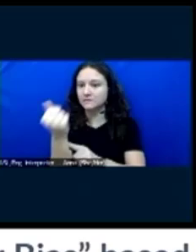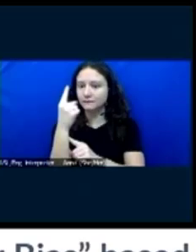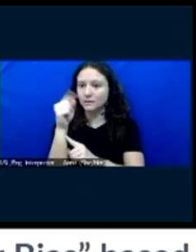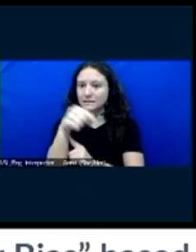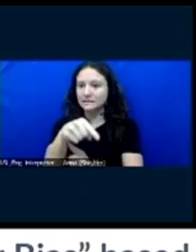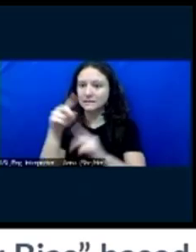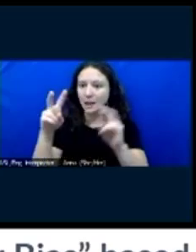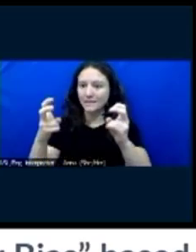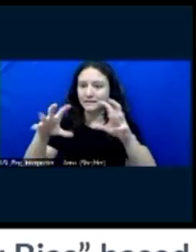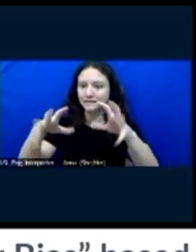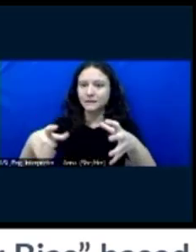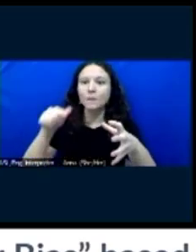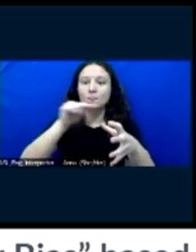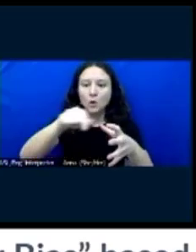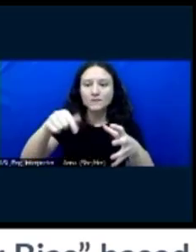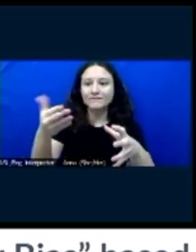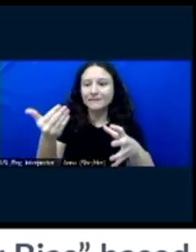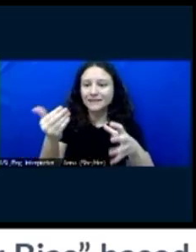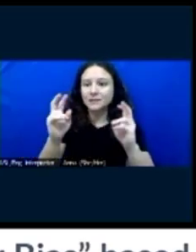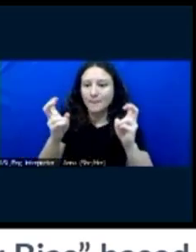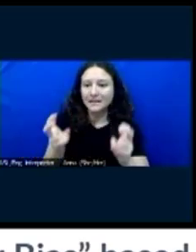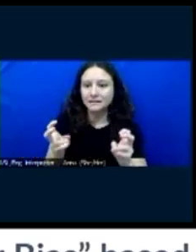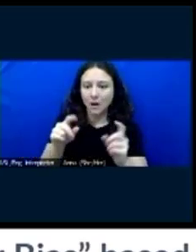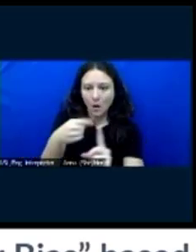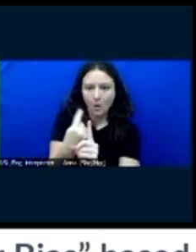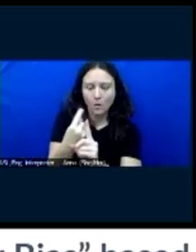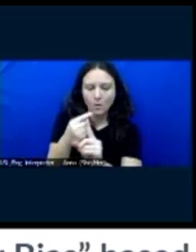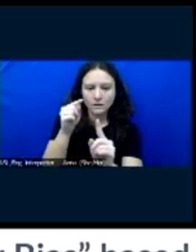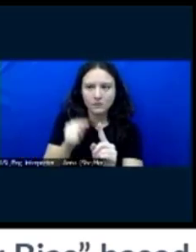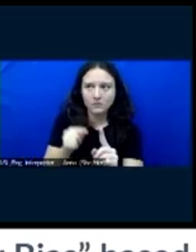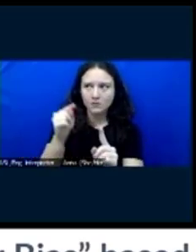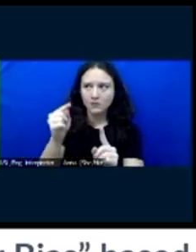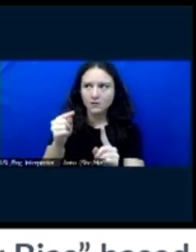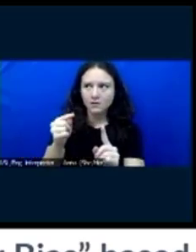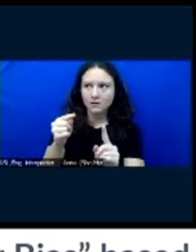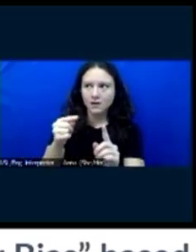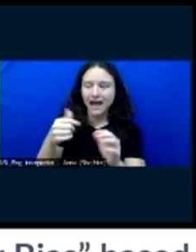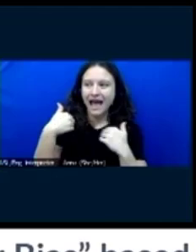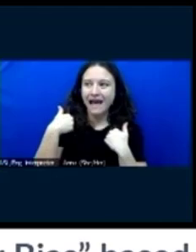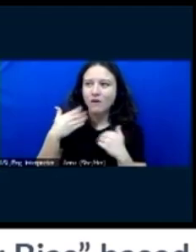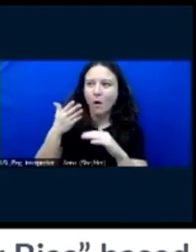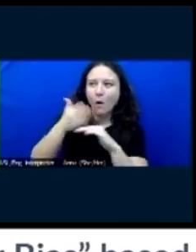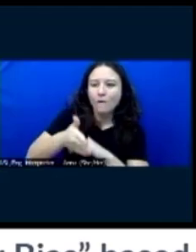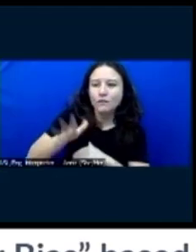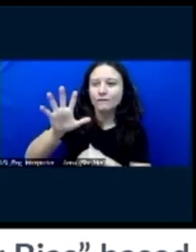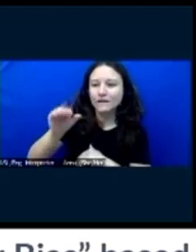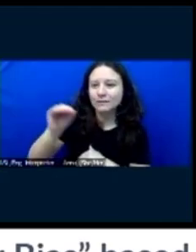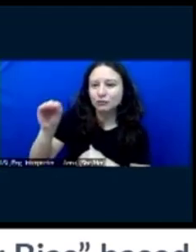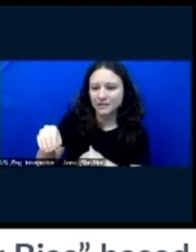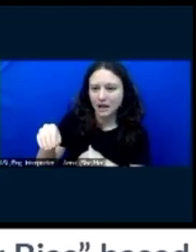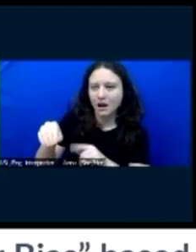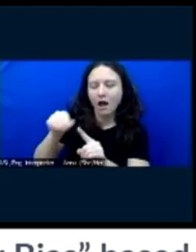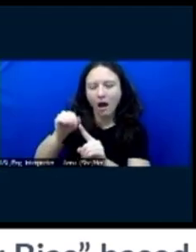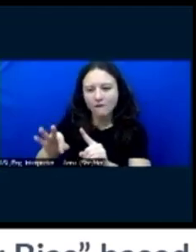those 15 topics alone account for over 50 percent of the applications that come from black scientists.